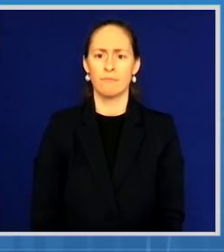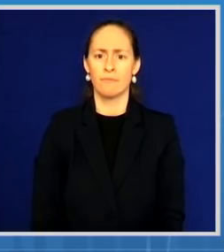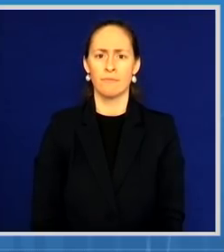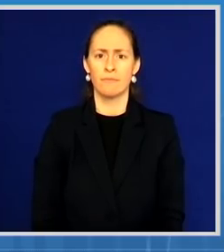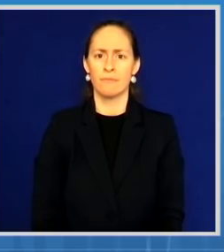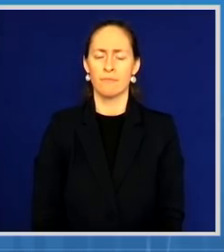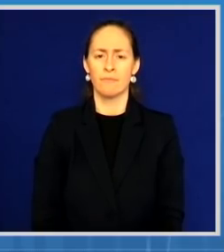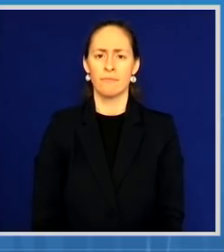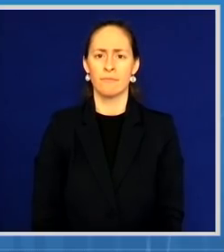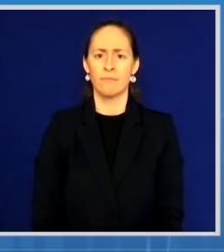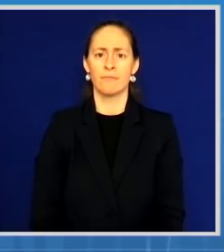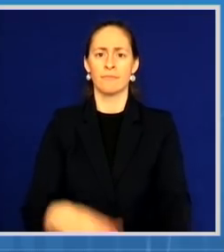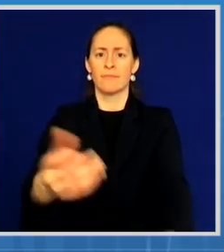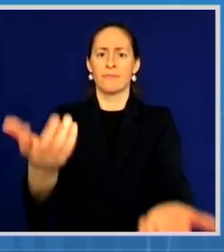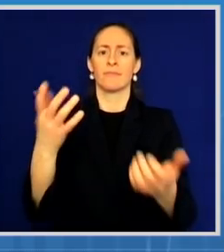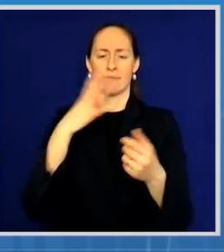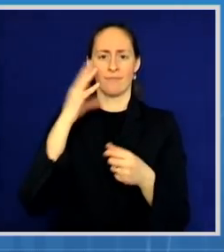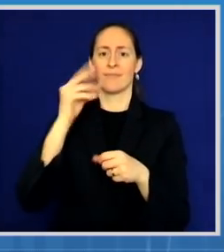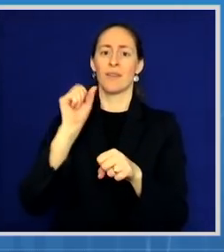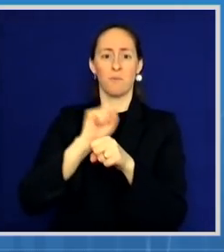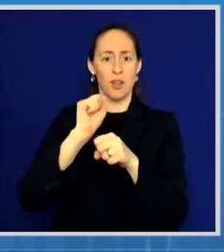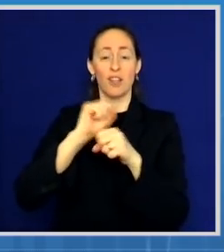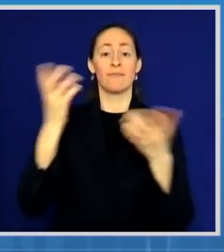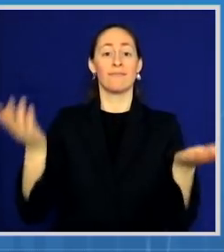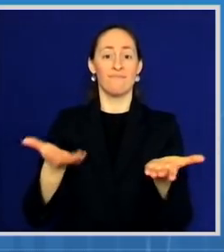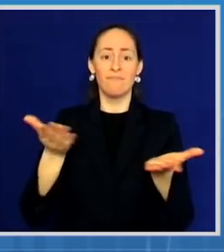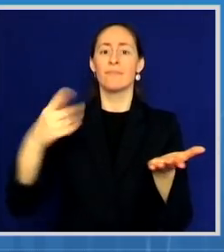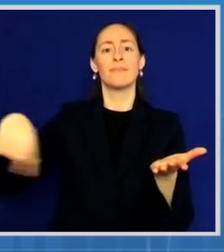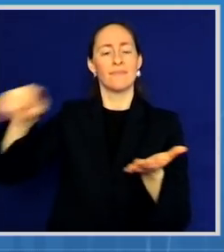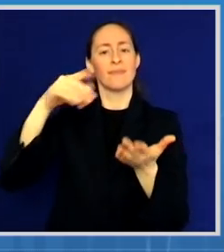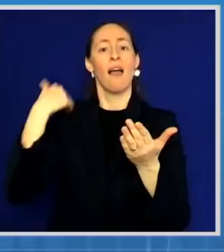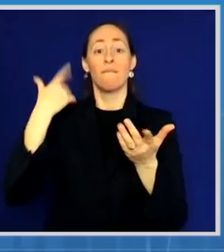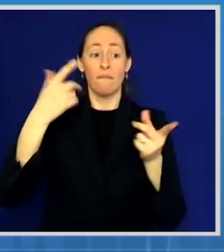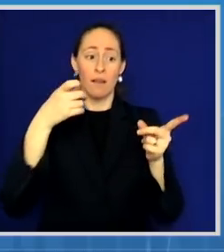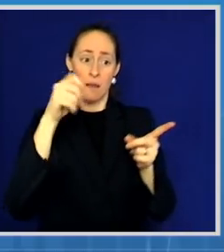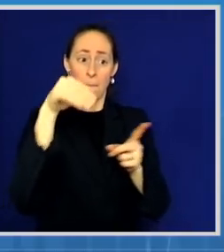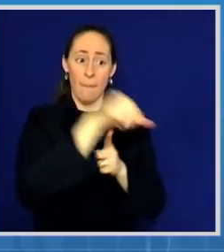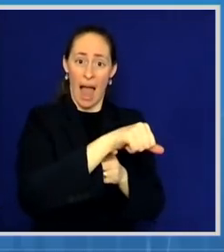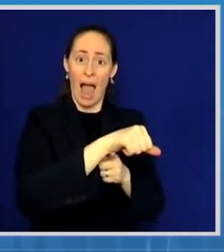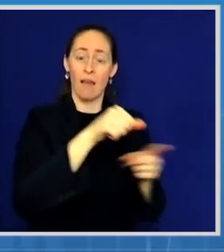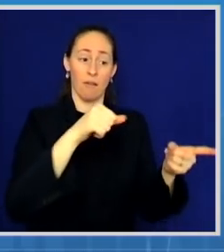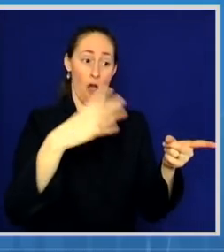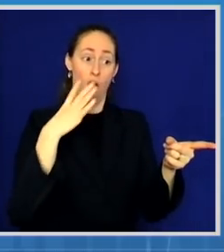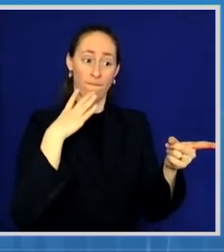when needed to get vaccinated or to recover from temporary flu like symptoms. This is a step by the way,